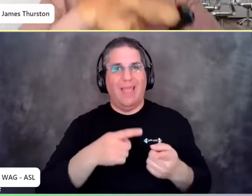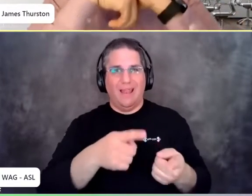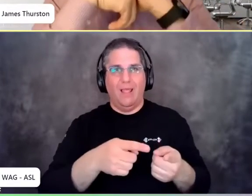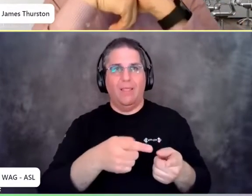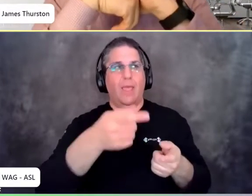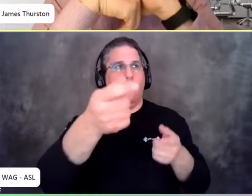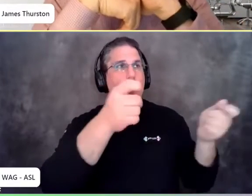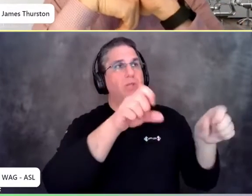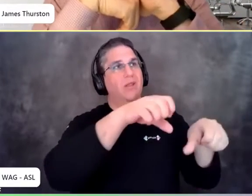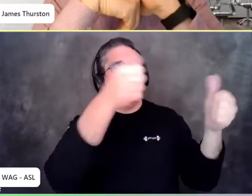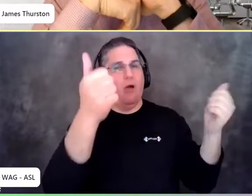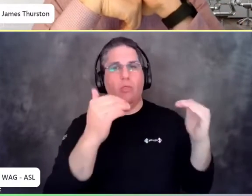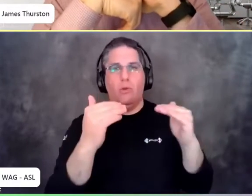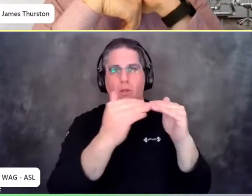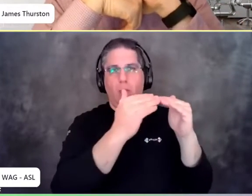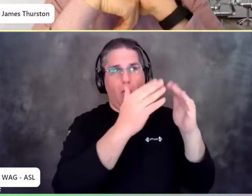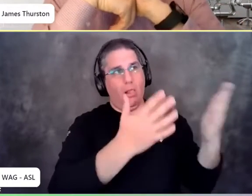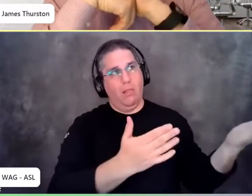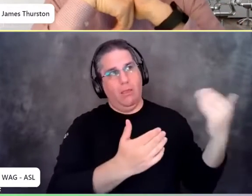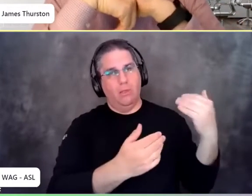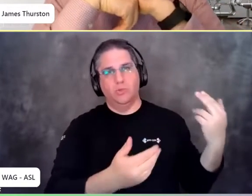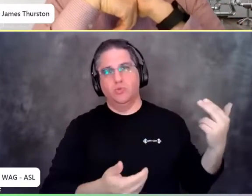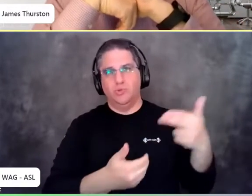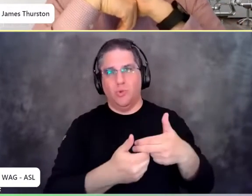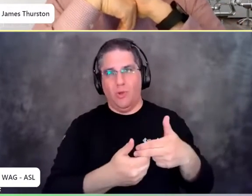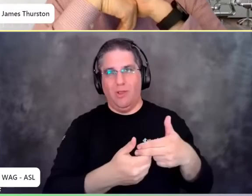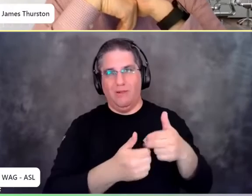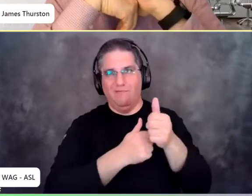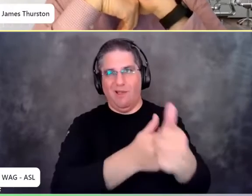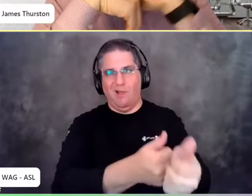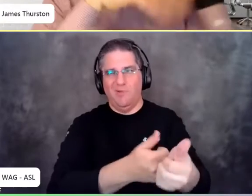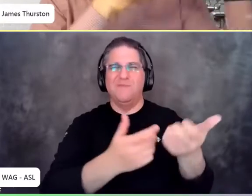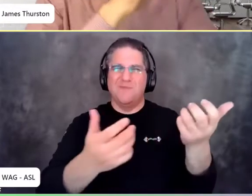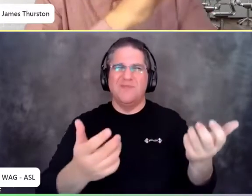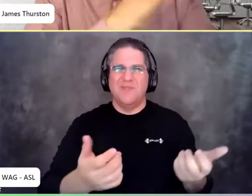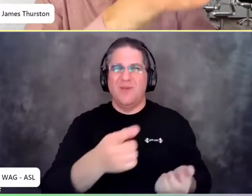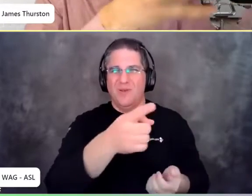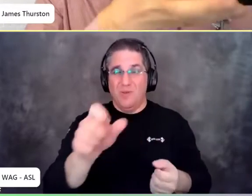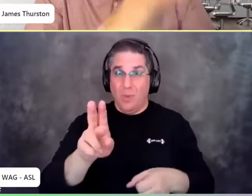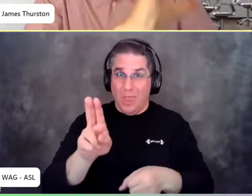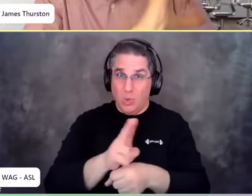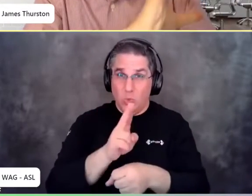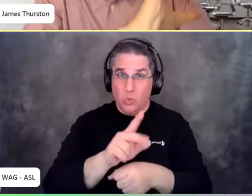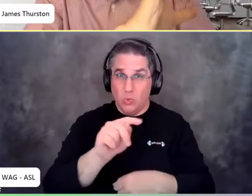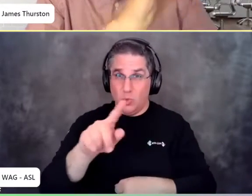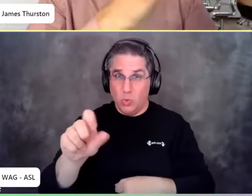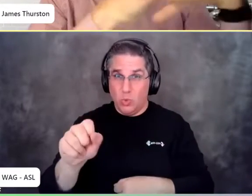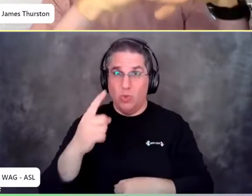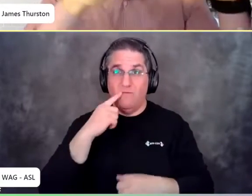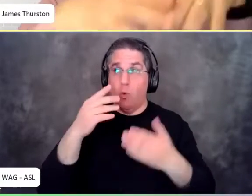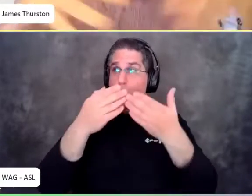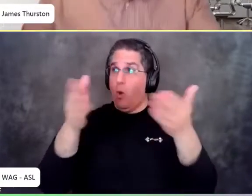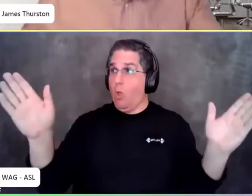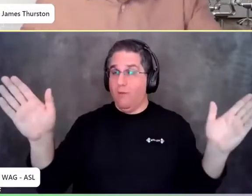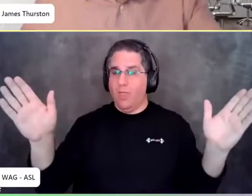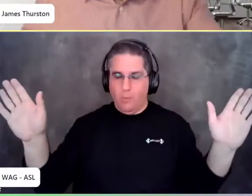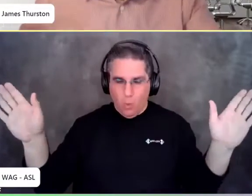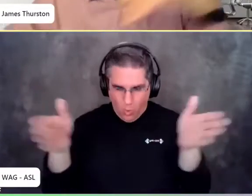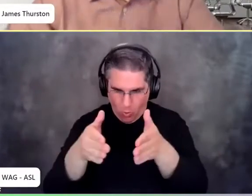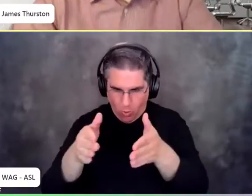that one department doing it, they a lot of benefit out of it, but I think they also pulled their colleagues of the